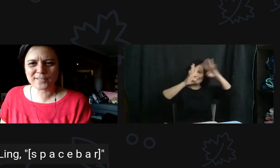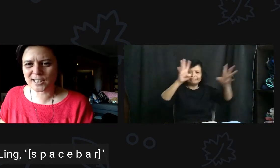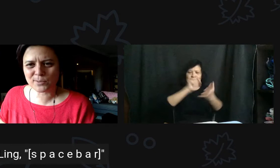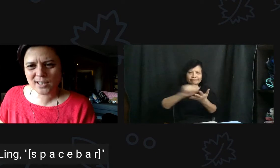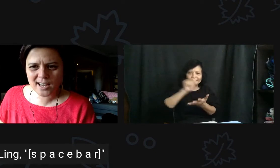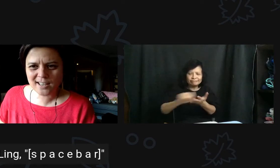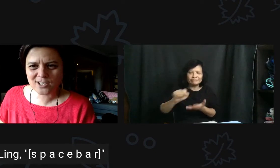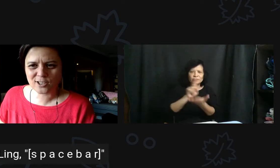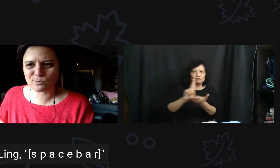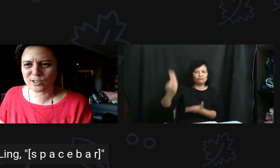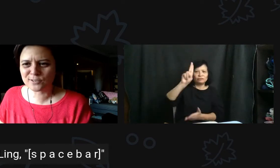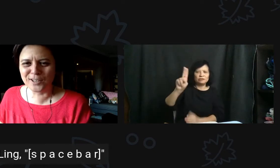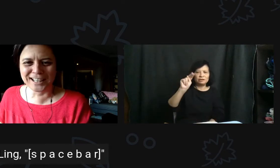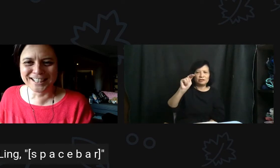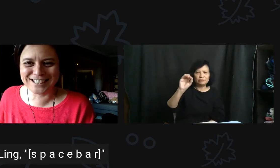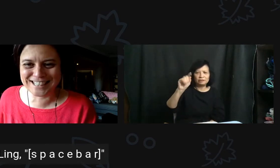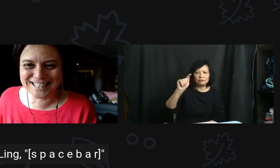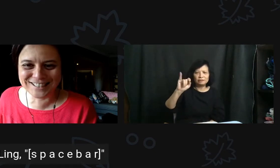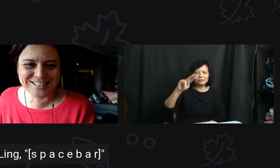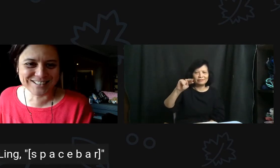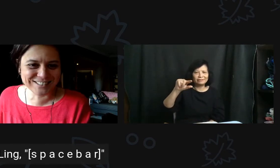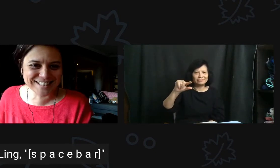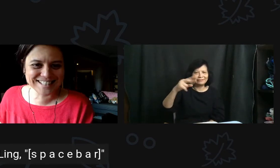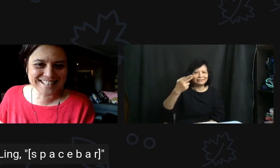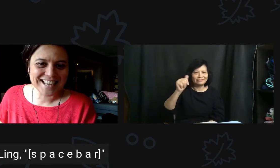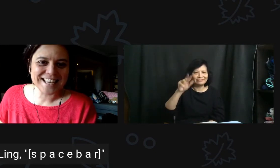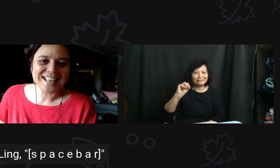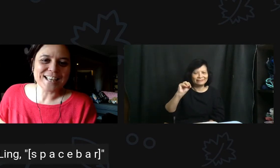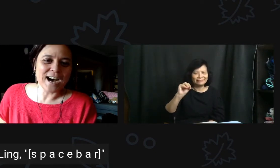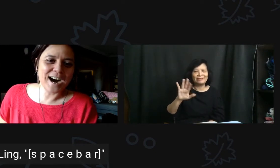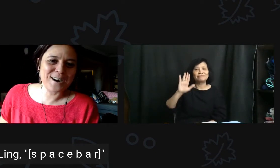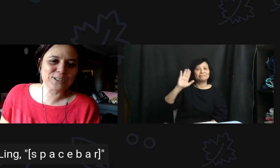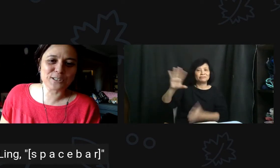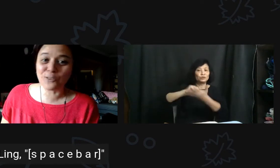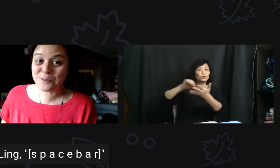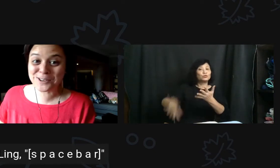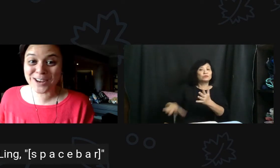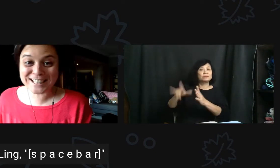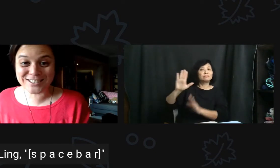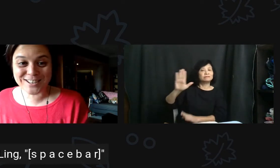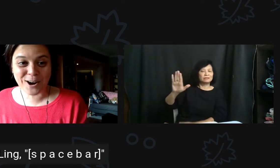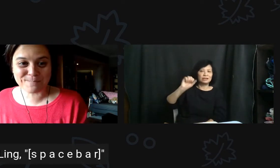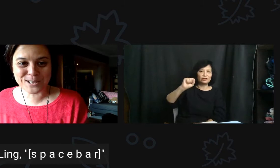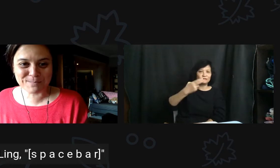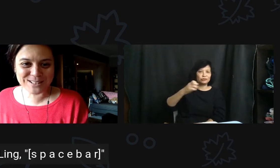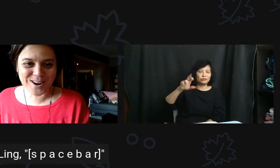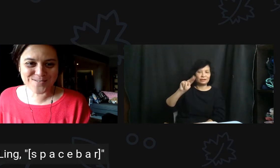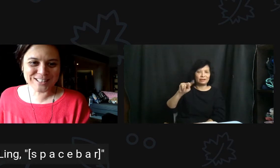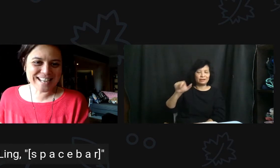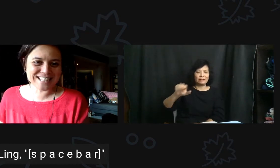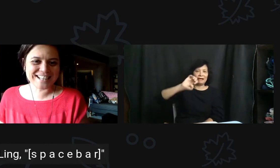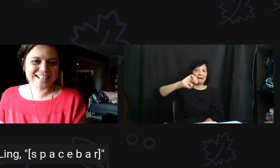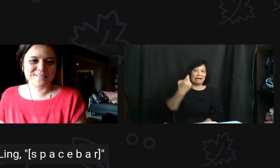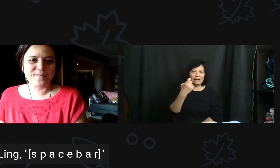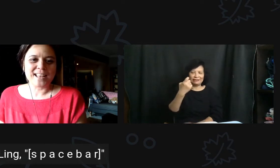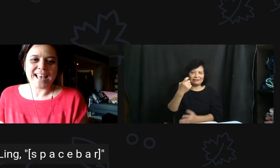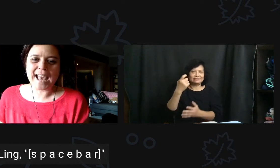I have to keep saying it, she's one of Sheena's students. She is the former writer at Harper's BAZAAR Malaysia